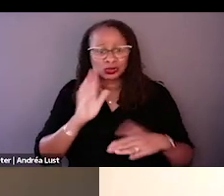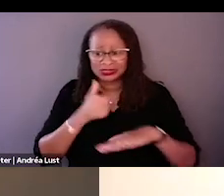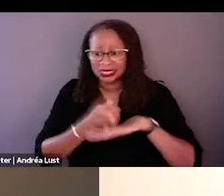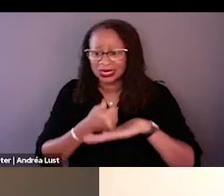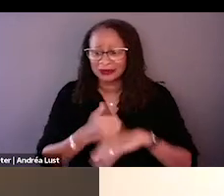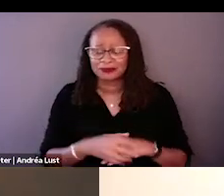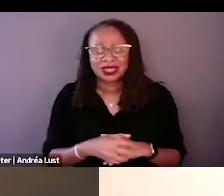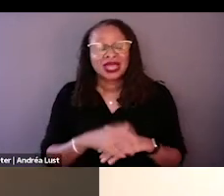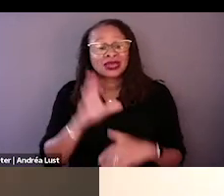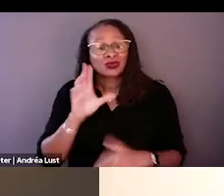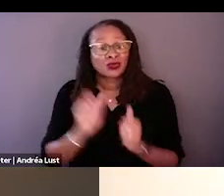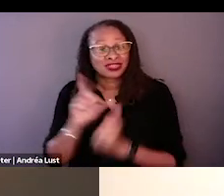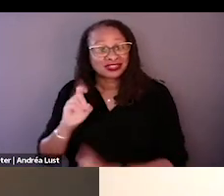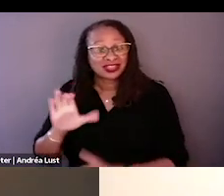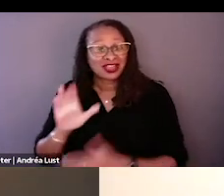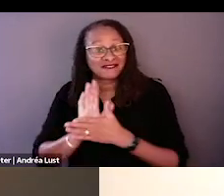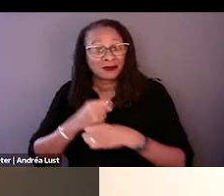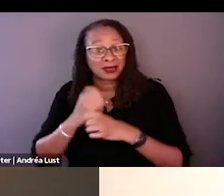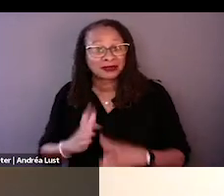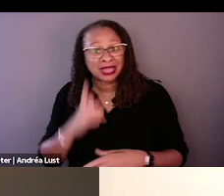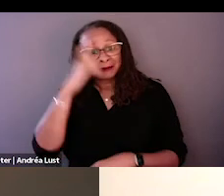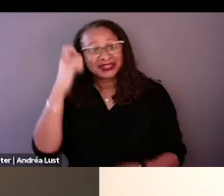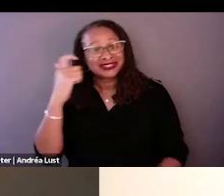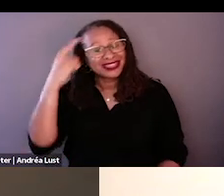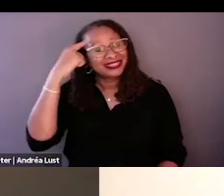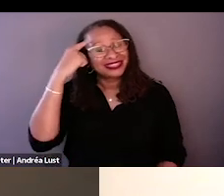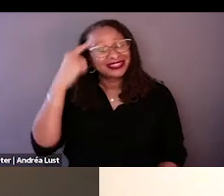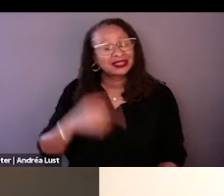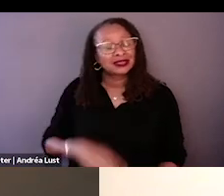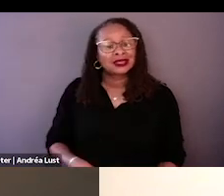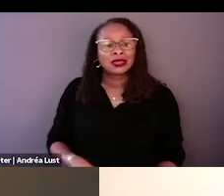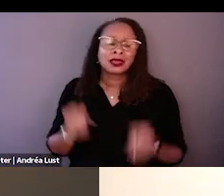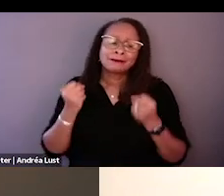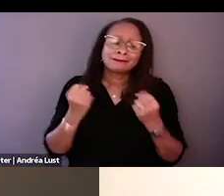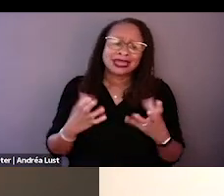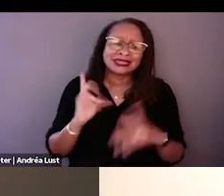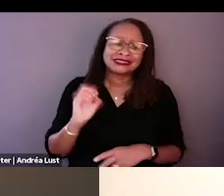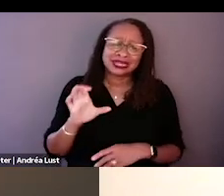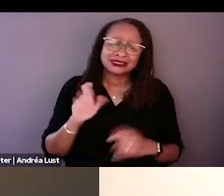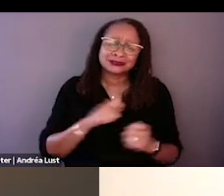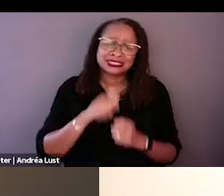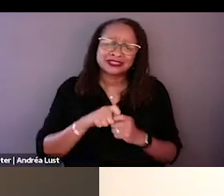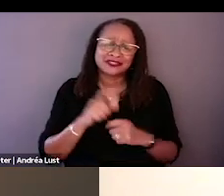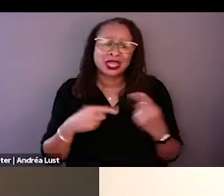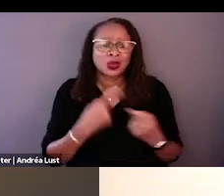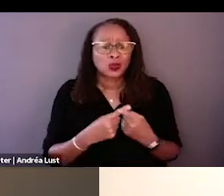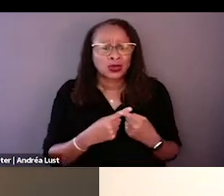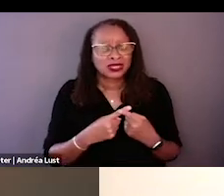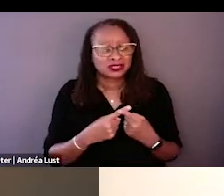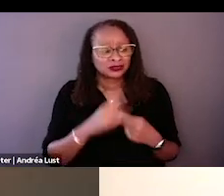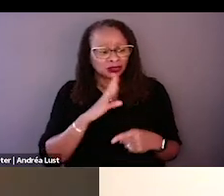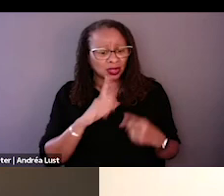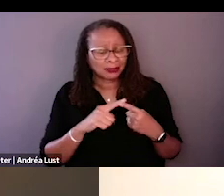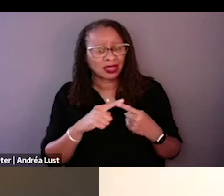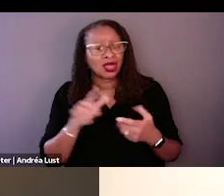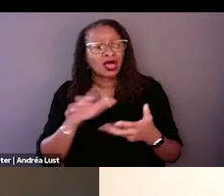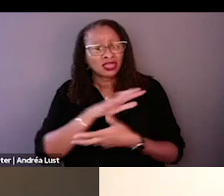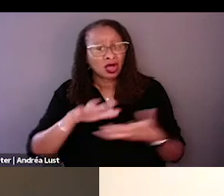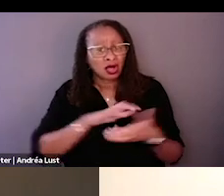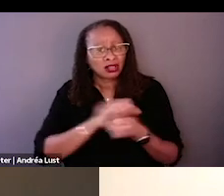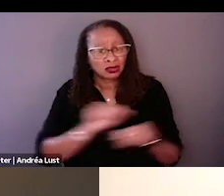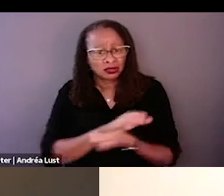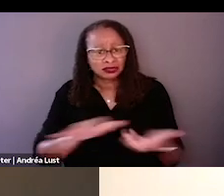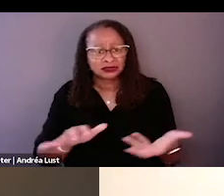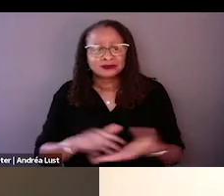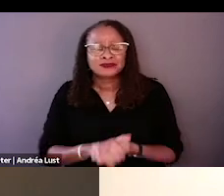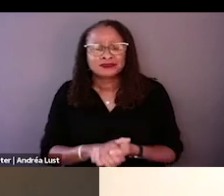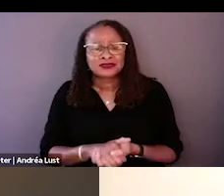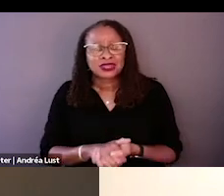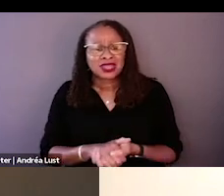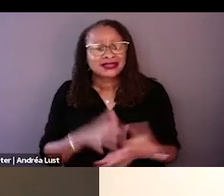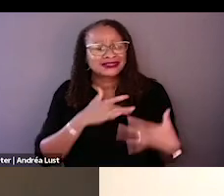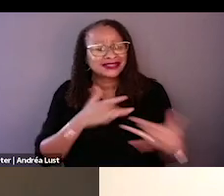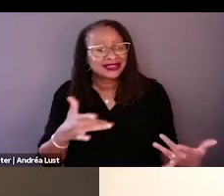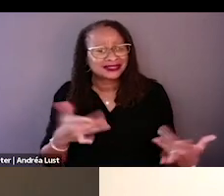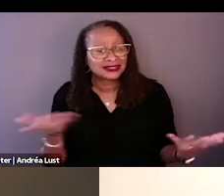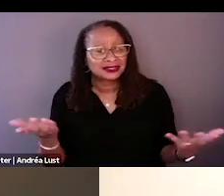The editor was very important for this project. If I have another idea that the film is the most